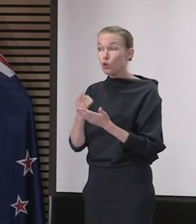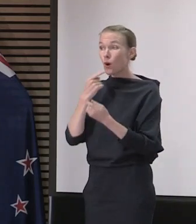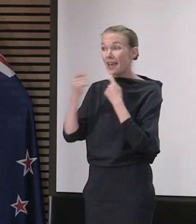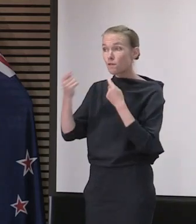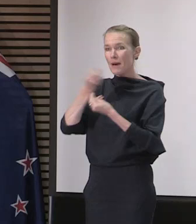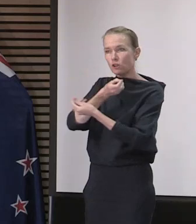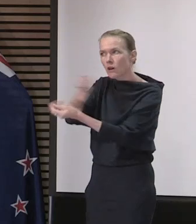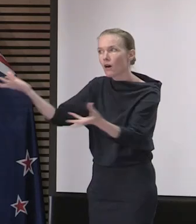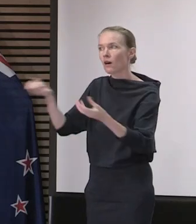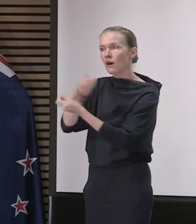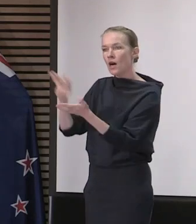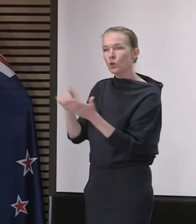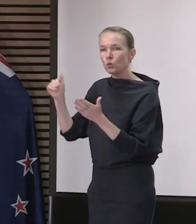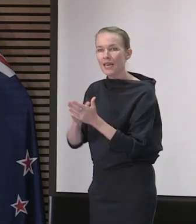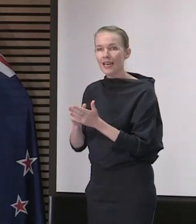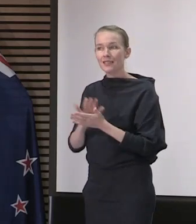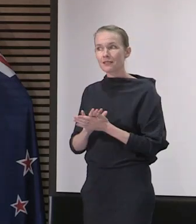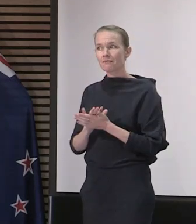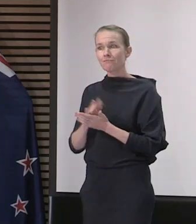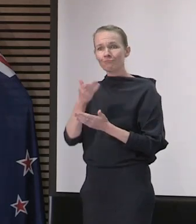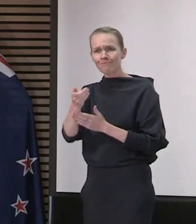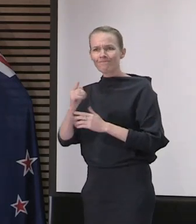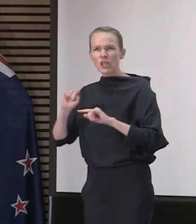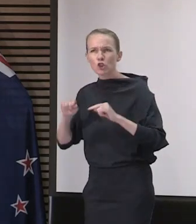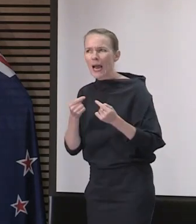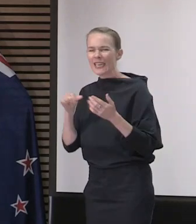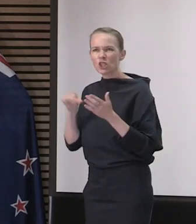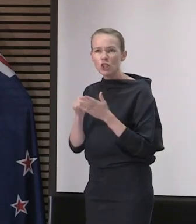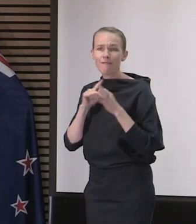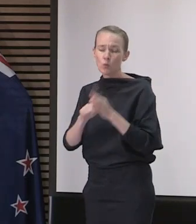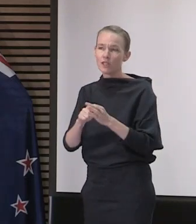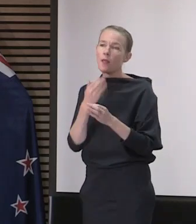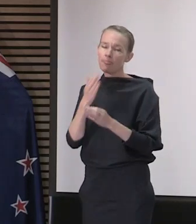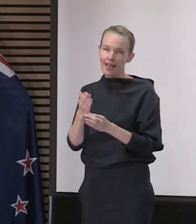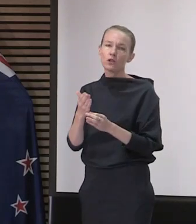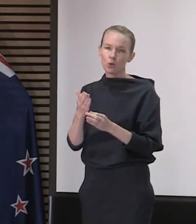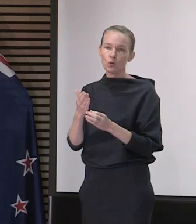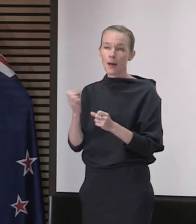efforts to keep the public informed, to ask the important